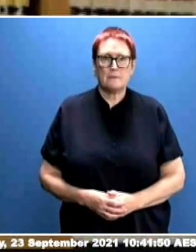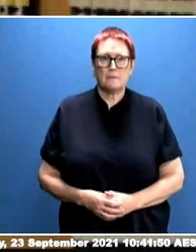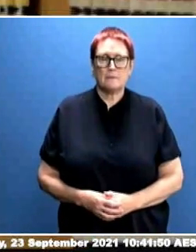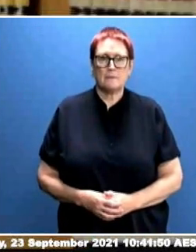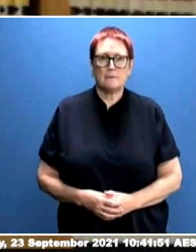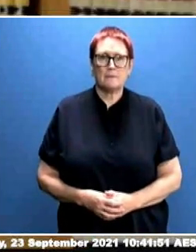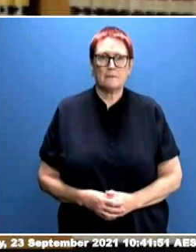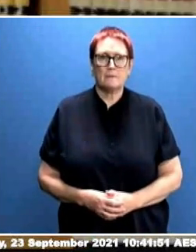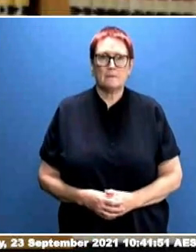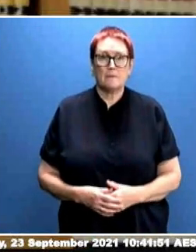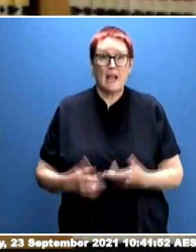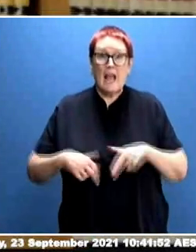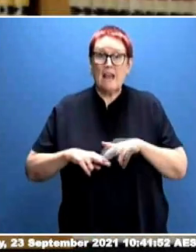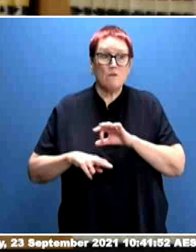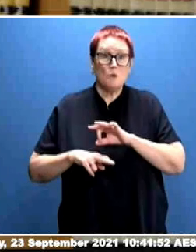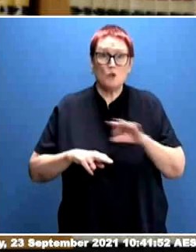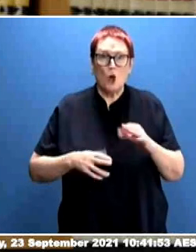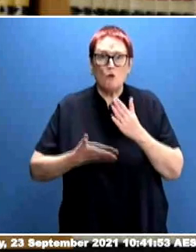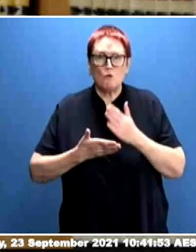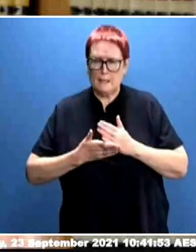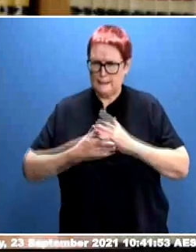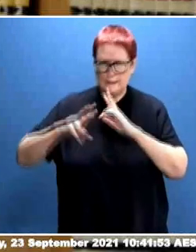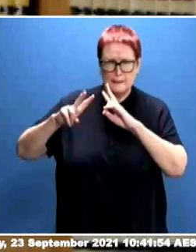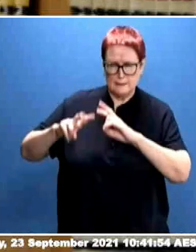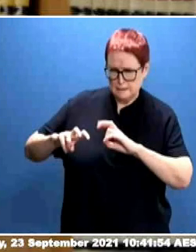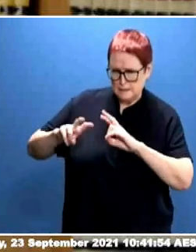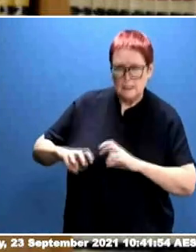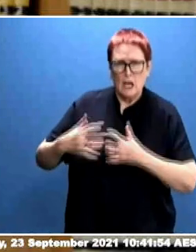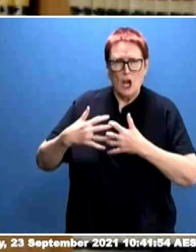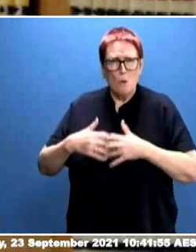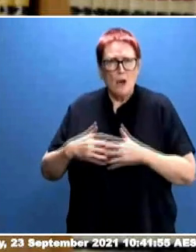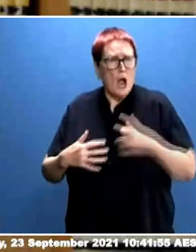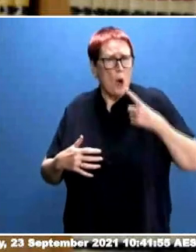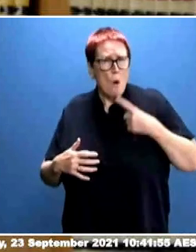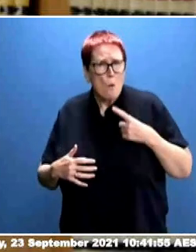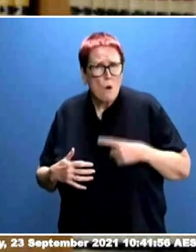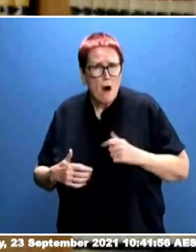that without addressing the root cause of what leads to the pain-based behaviours that we see,